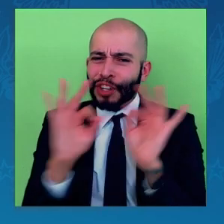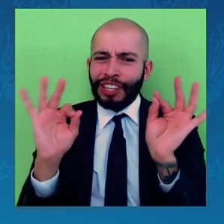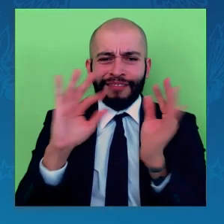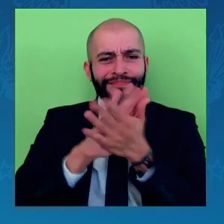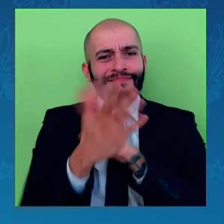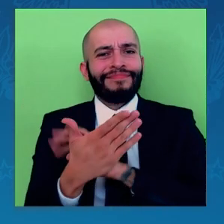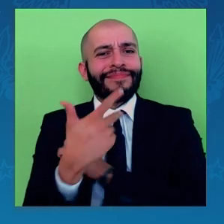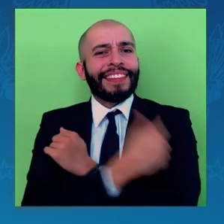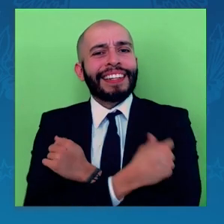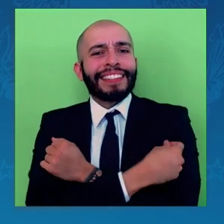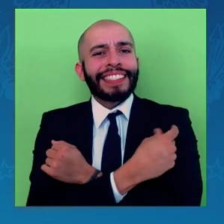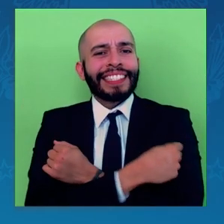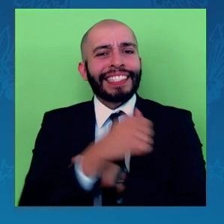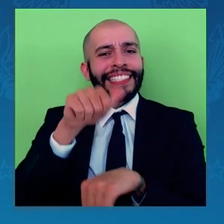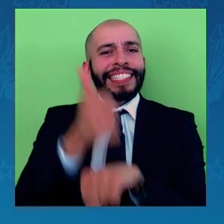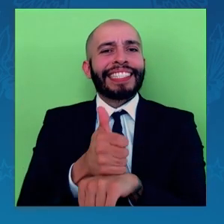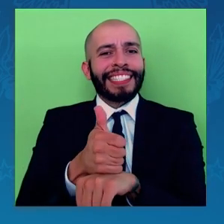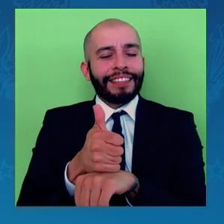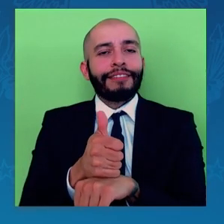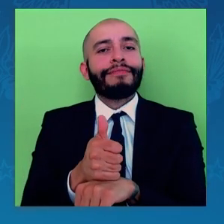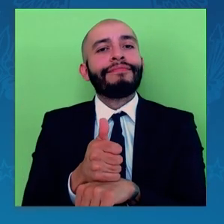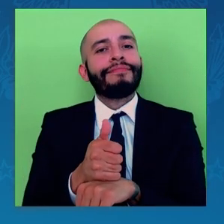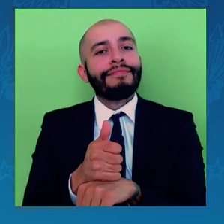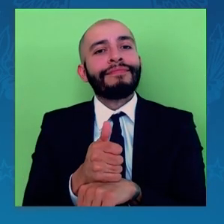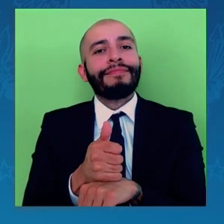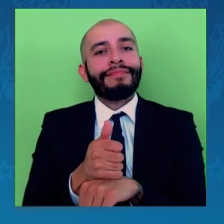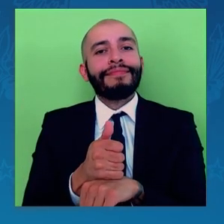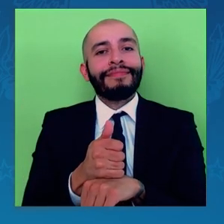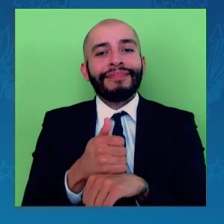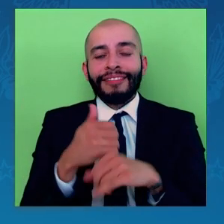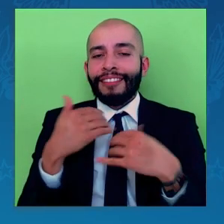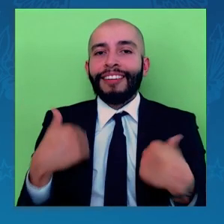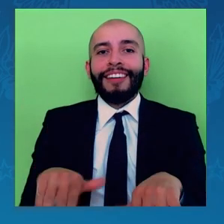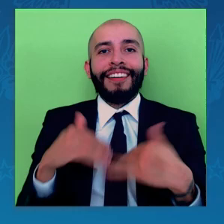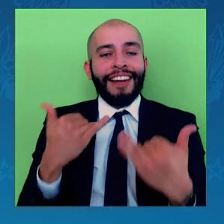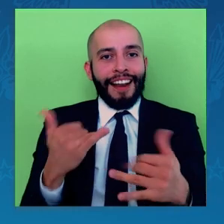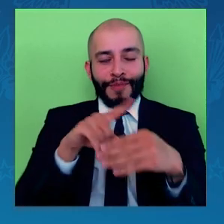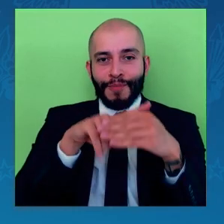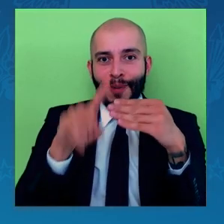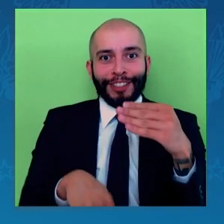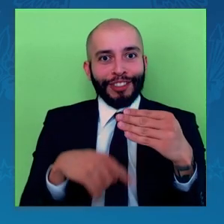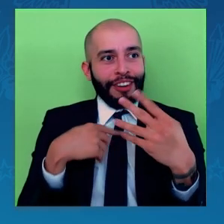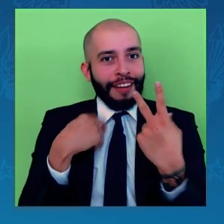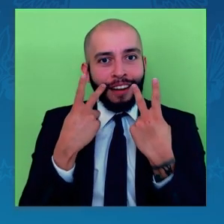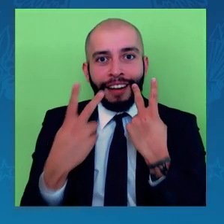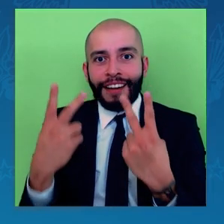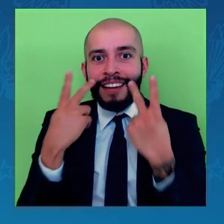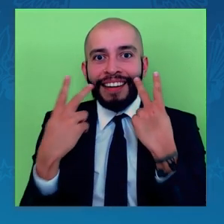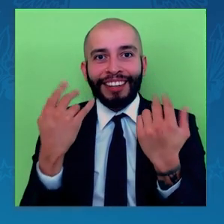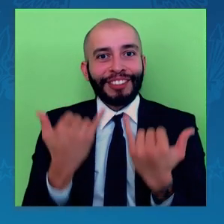And as a result of all of that work today, as Dr. Murthy and Dr. Padilla have discussed,